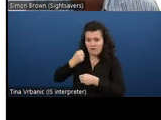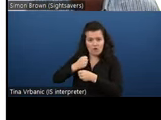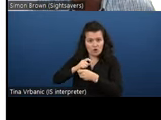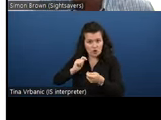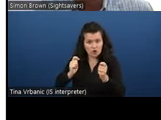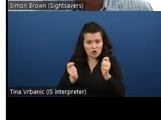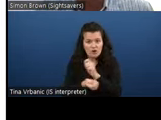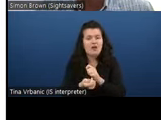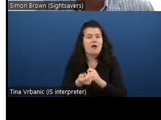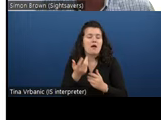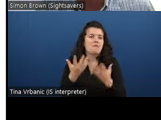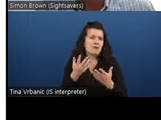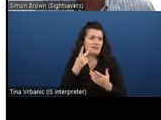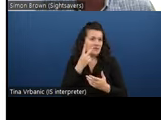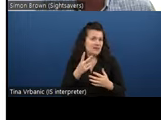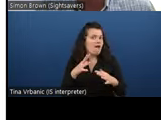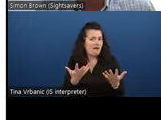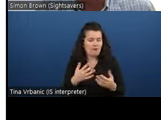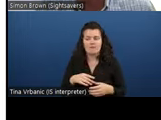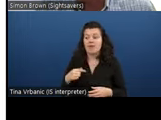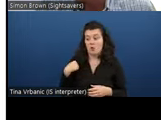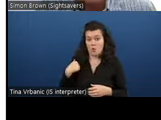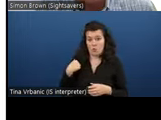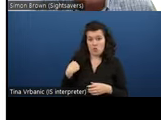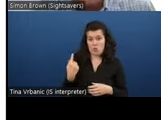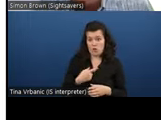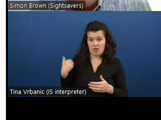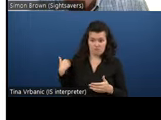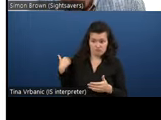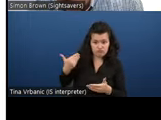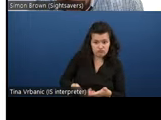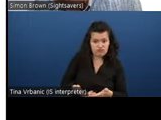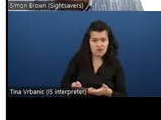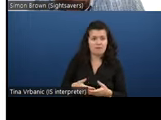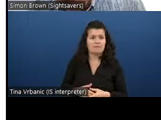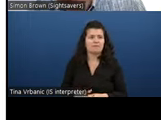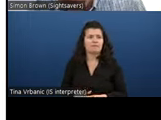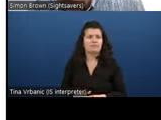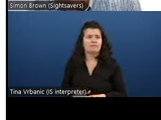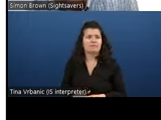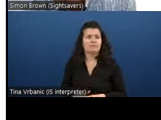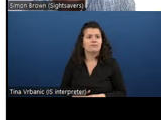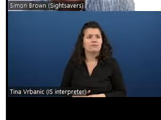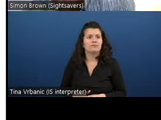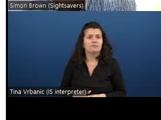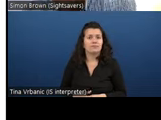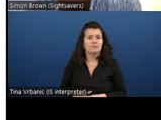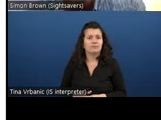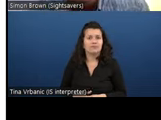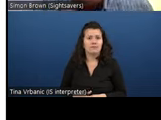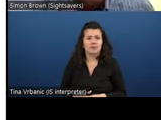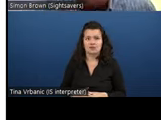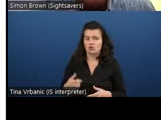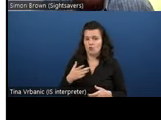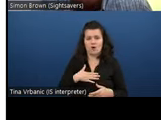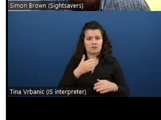space is is looking at those kind of capability building with employers and recognizing that